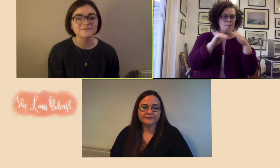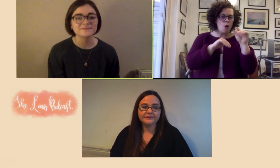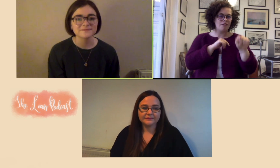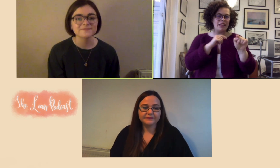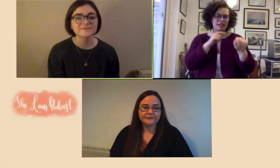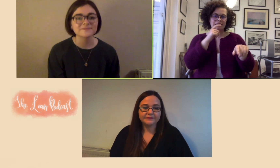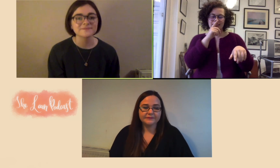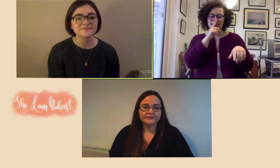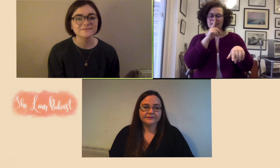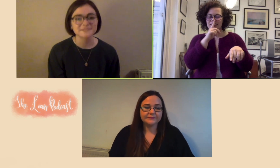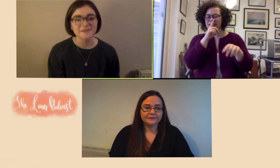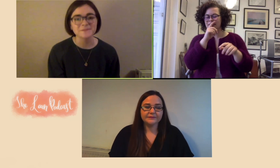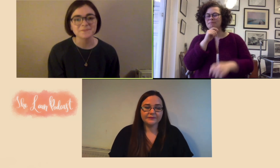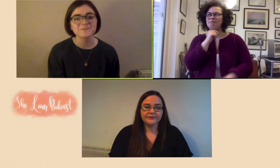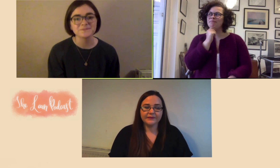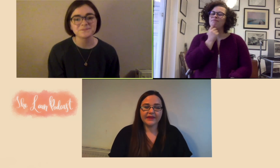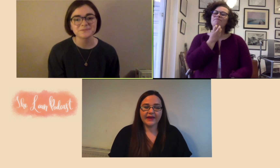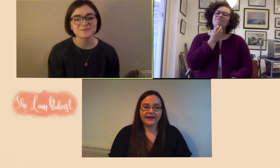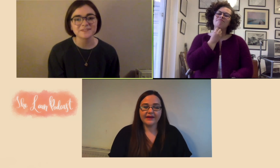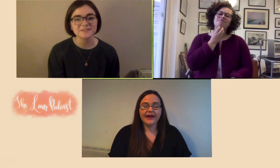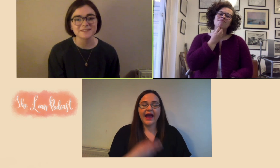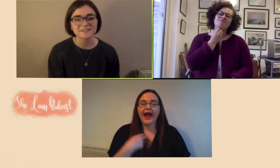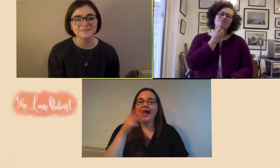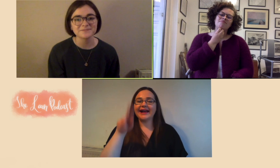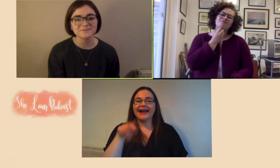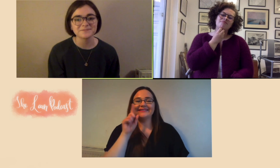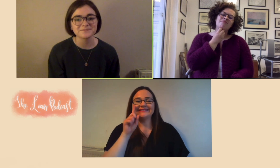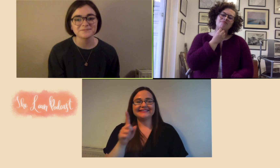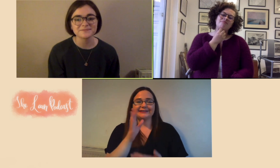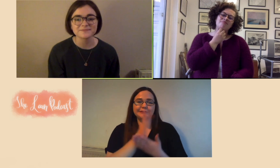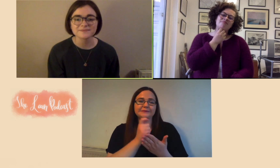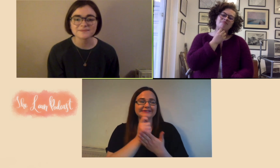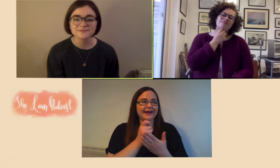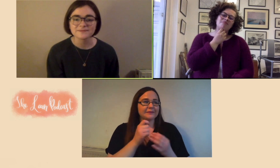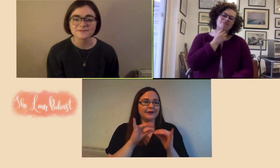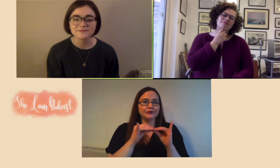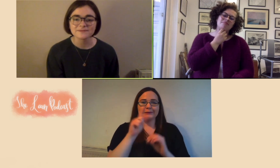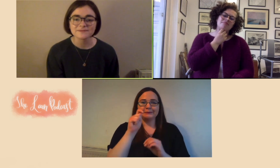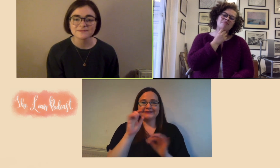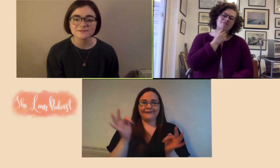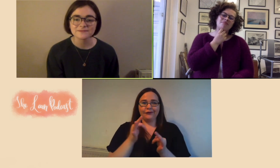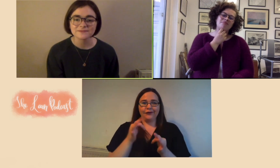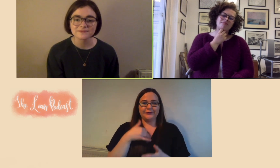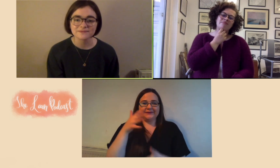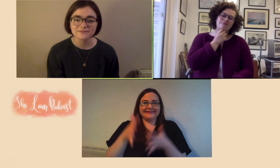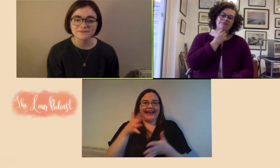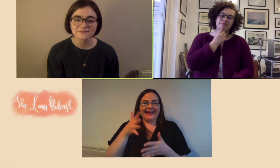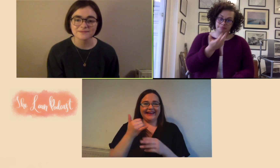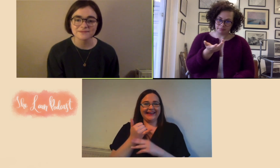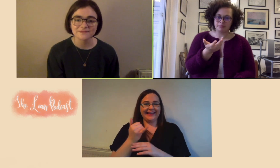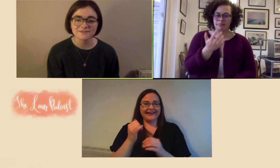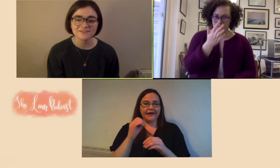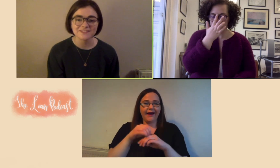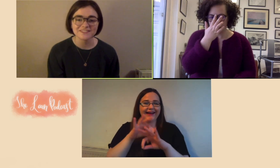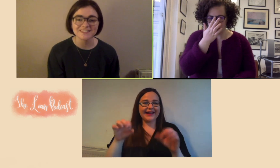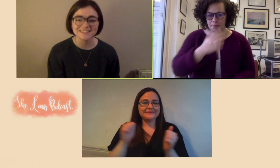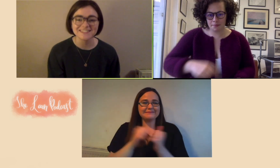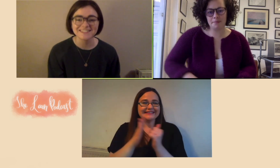But in terms of the other aspect of communicating with the deaf quite directly we don't get that as much anymore and it's missing. Yeah, and I can even see sometimes